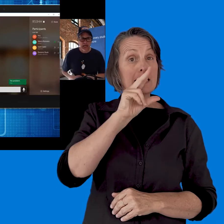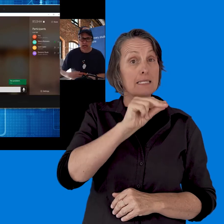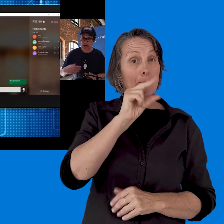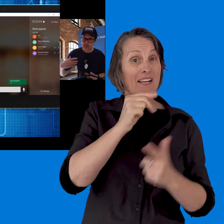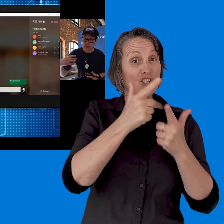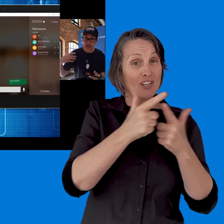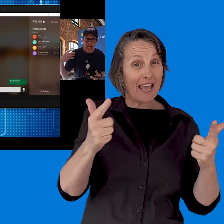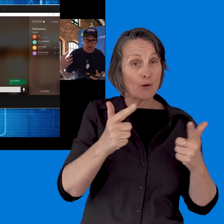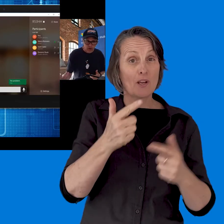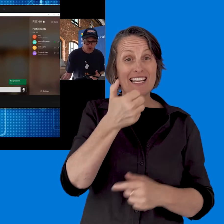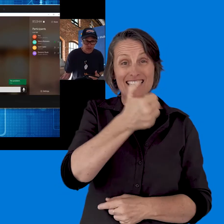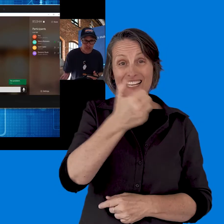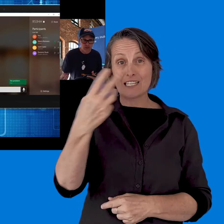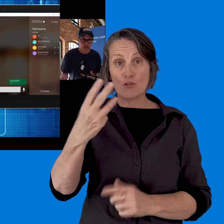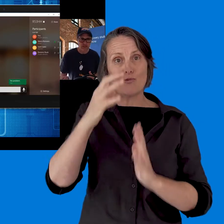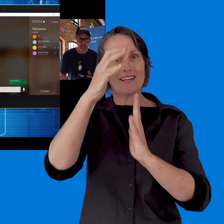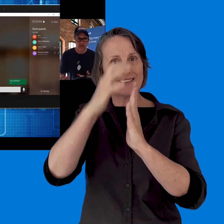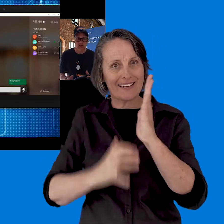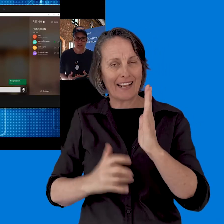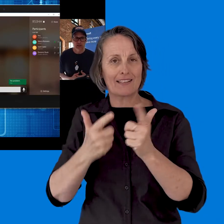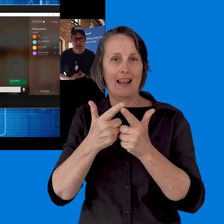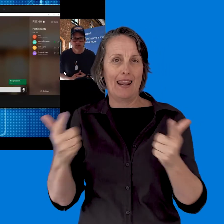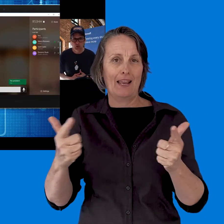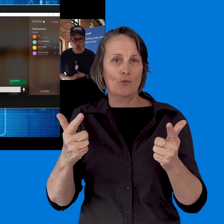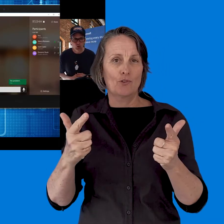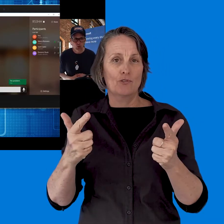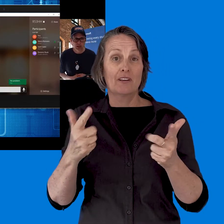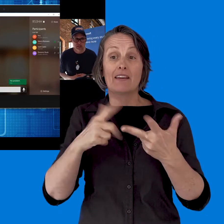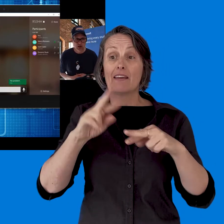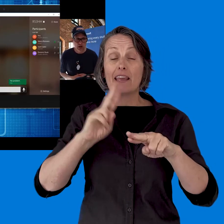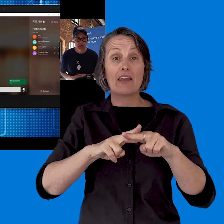It allows you to bring 100 participants into the call at one time.